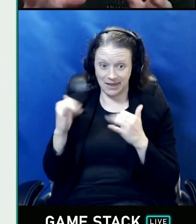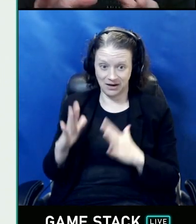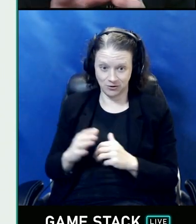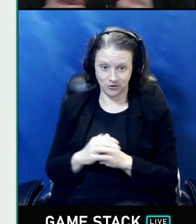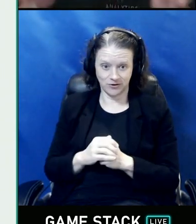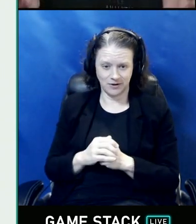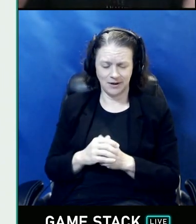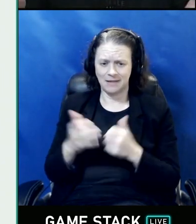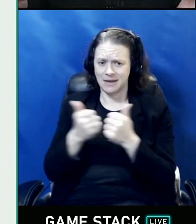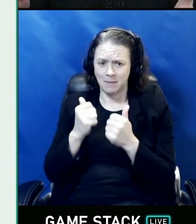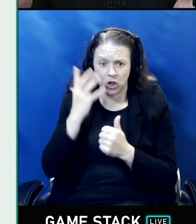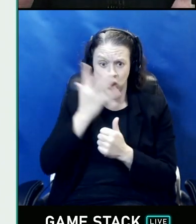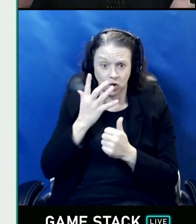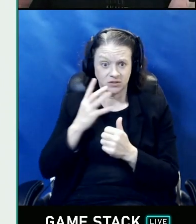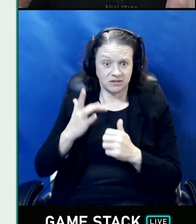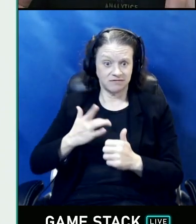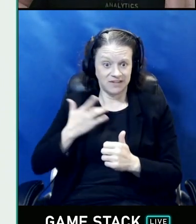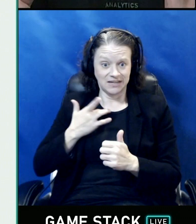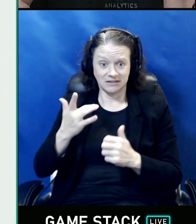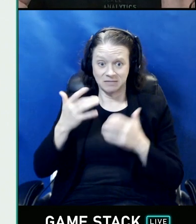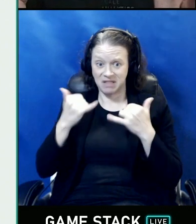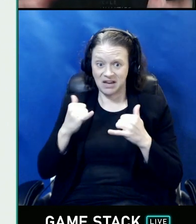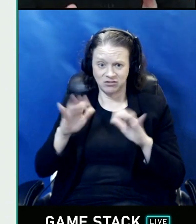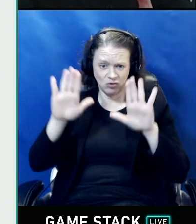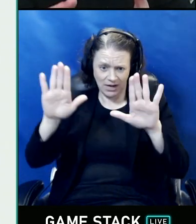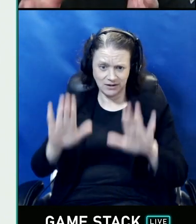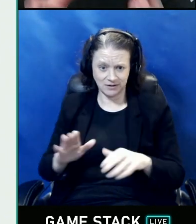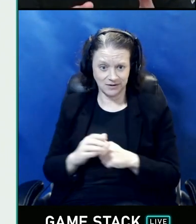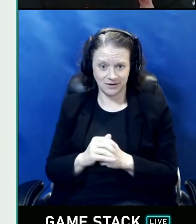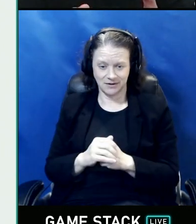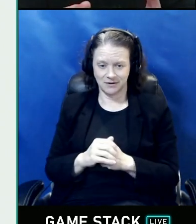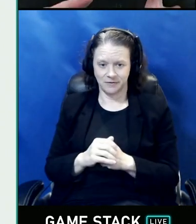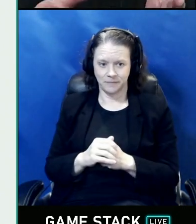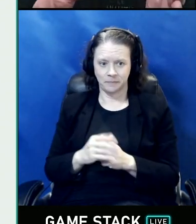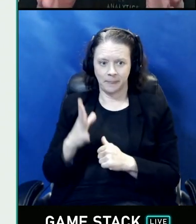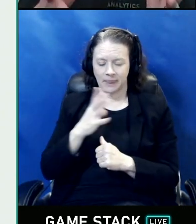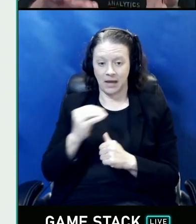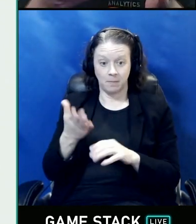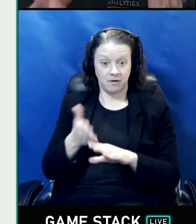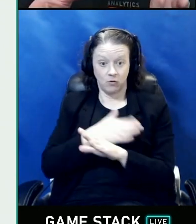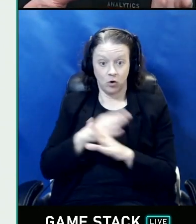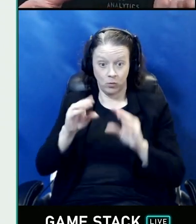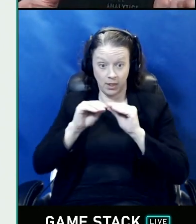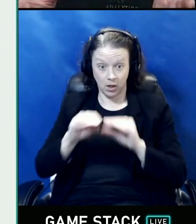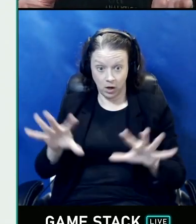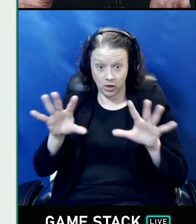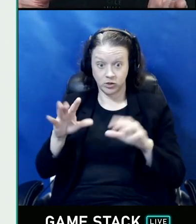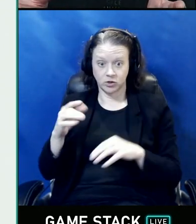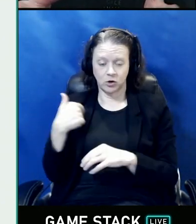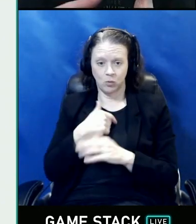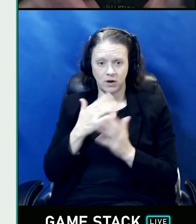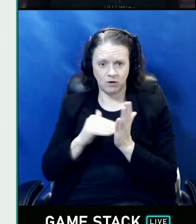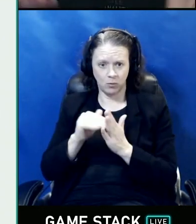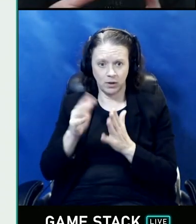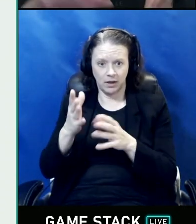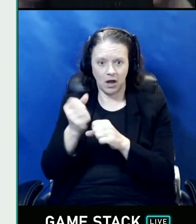feels and plays great, and before we launched we frequently got the request: please take the game,